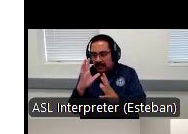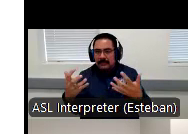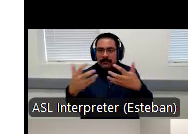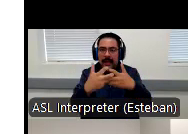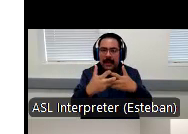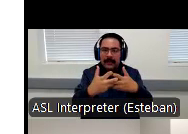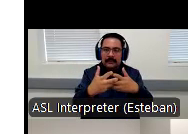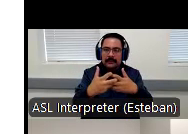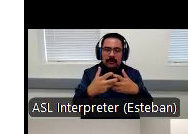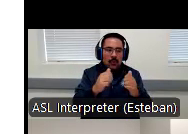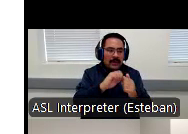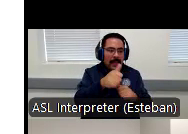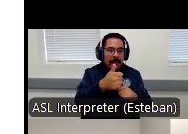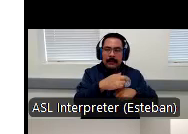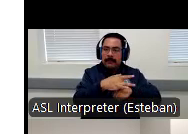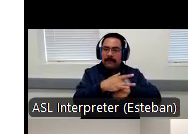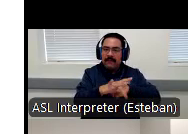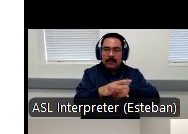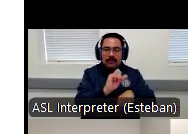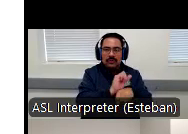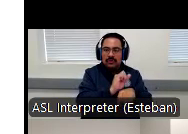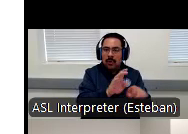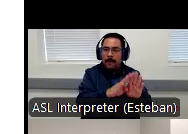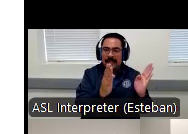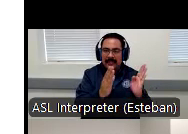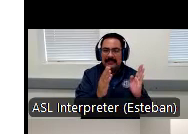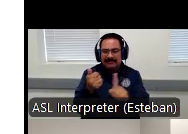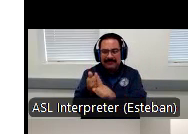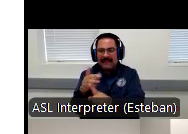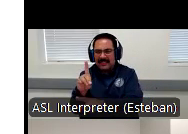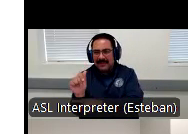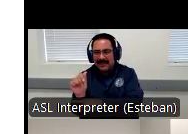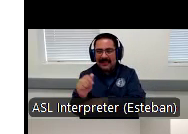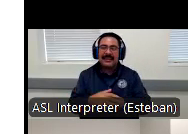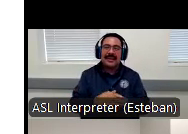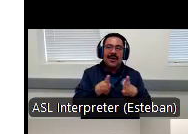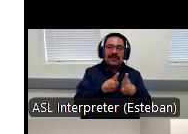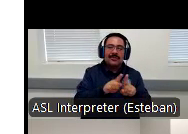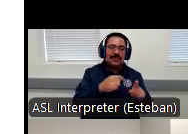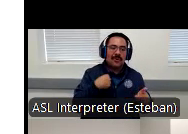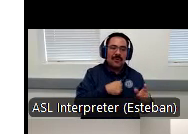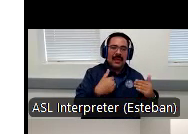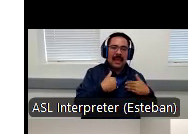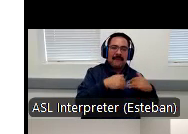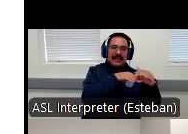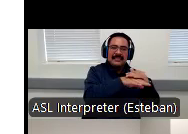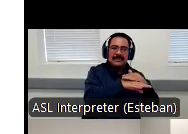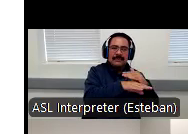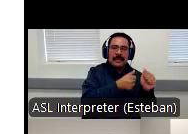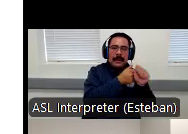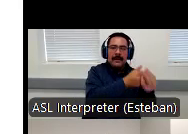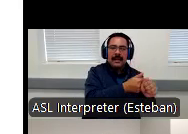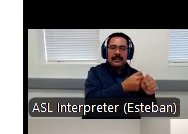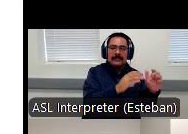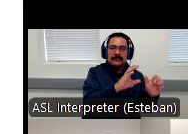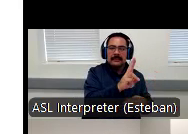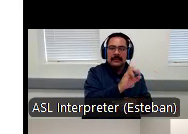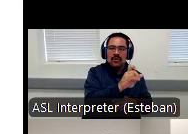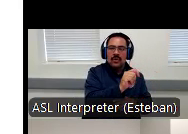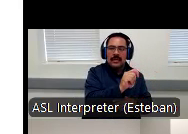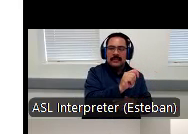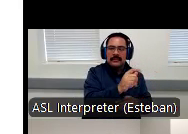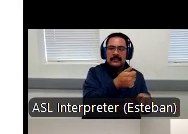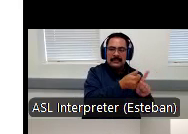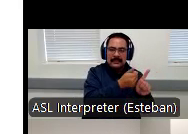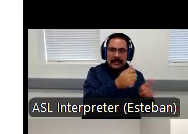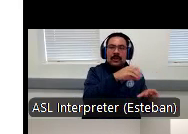any available openings. We also have an accessibility compliance unit team, and we're